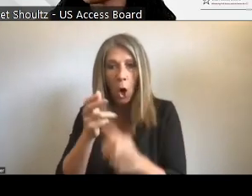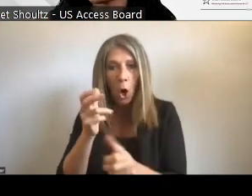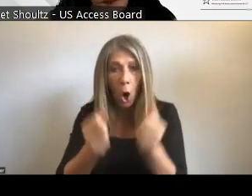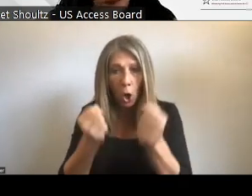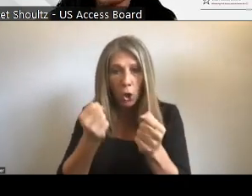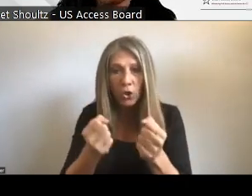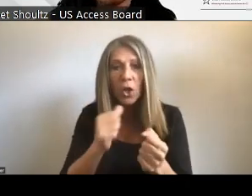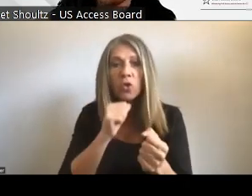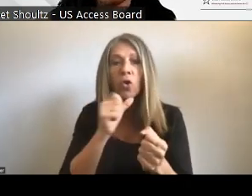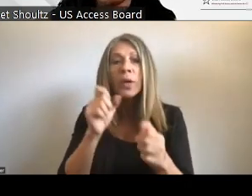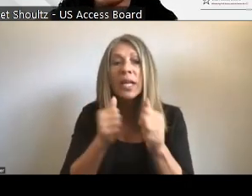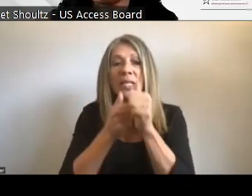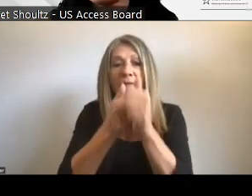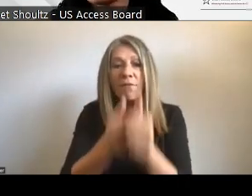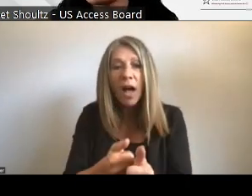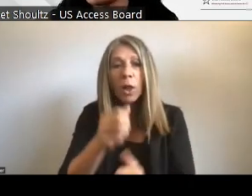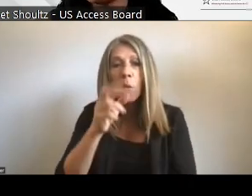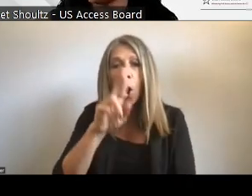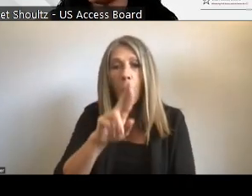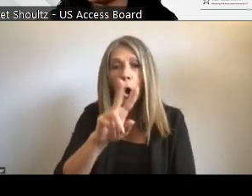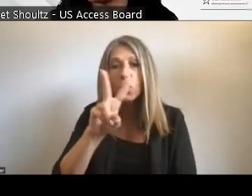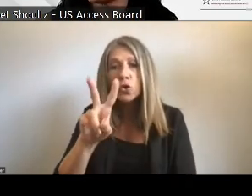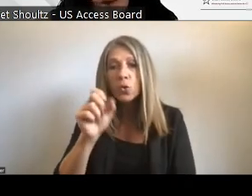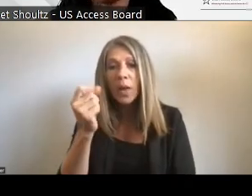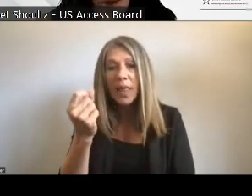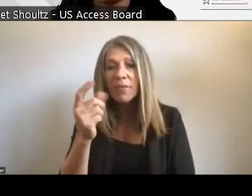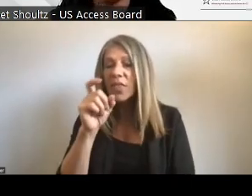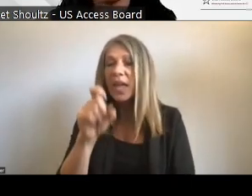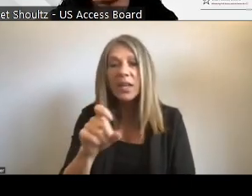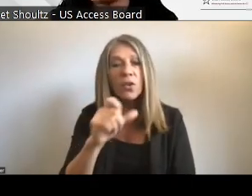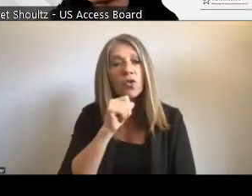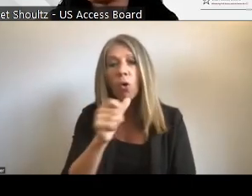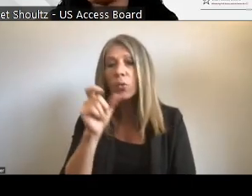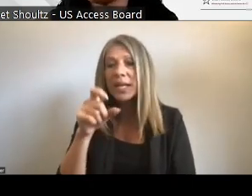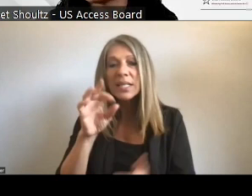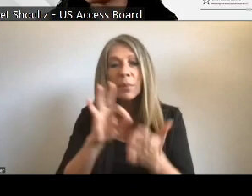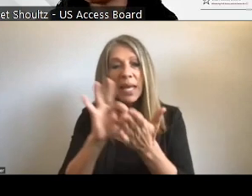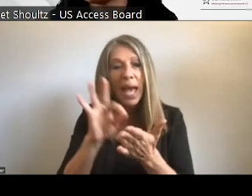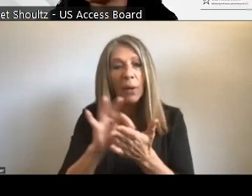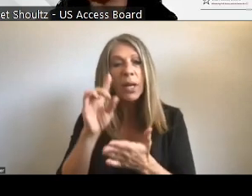required to comply with R211, and again they don't need to be counted for the purpose of determining